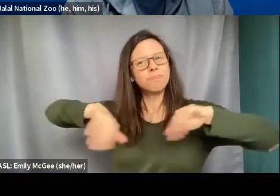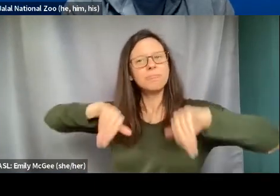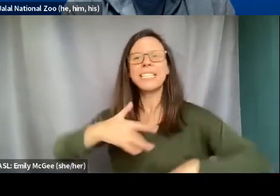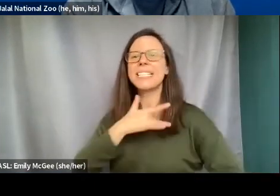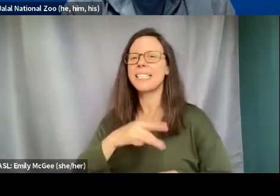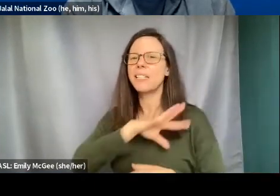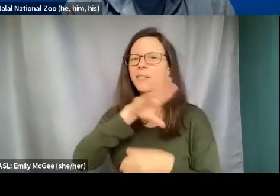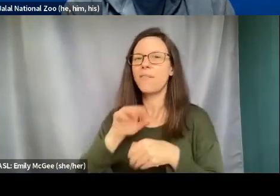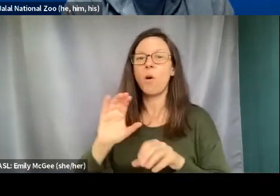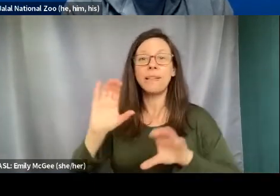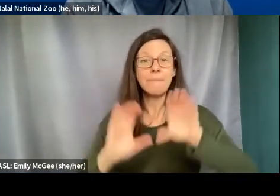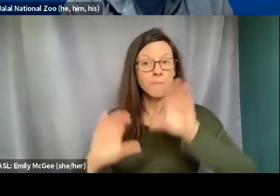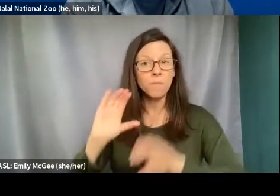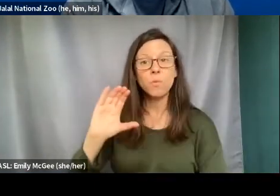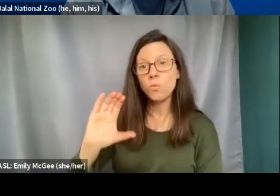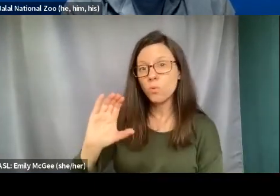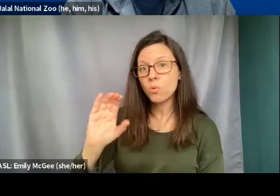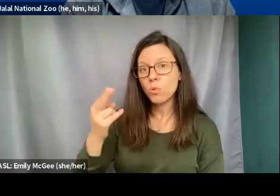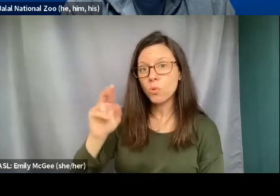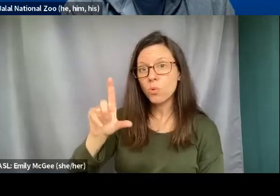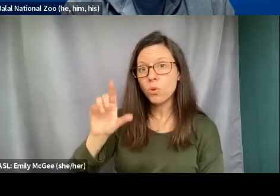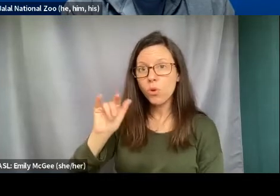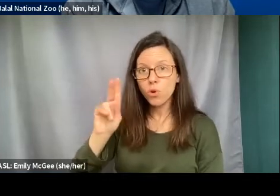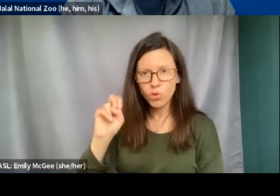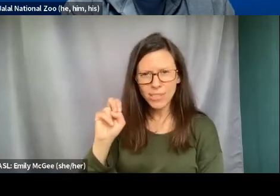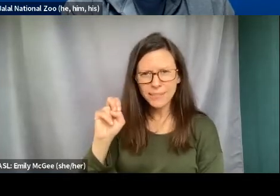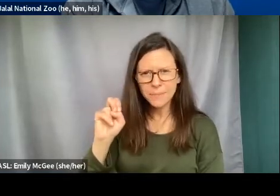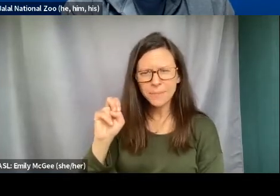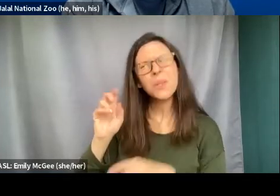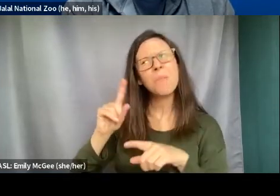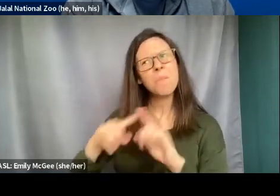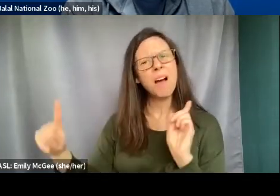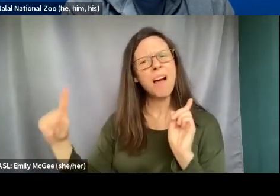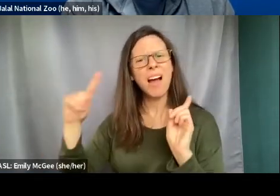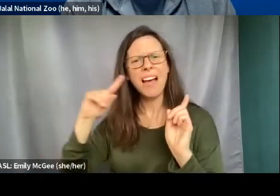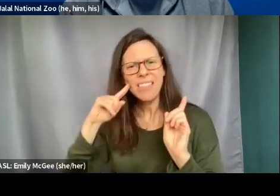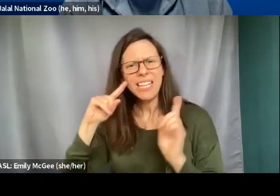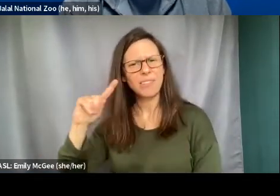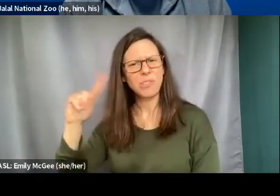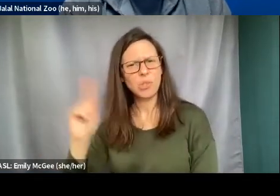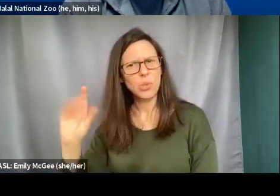but from what we've talked about I heard that the zoo field as a whole is moving away from some